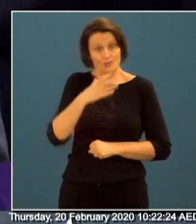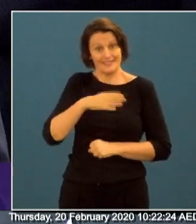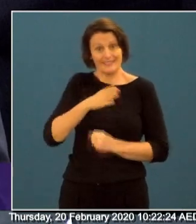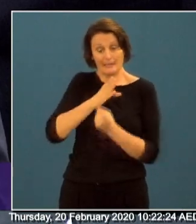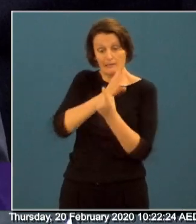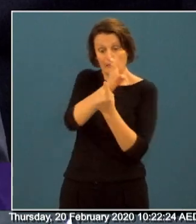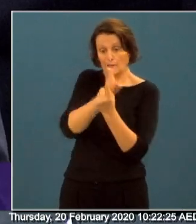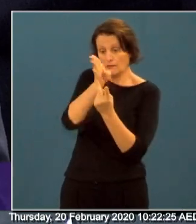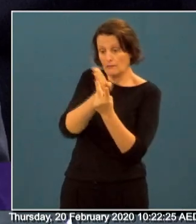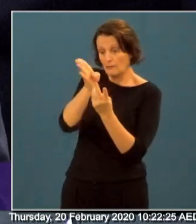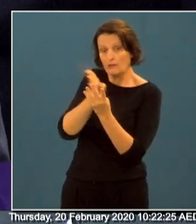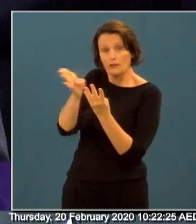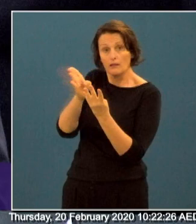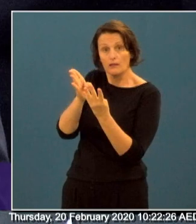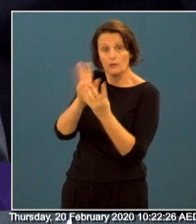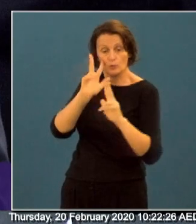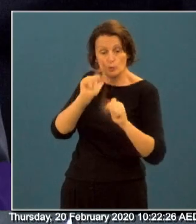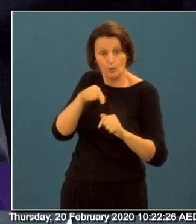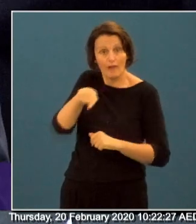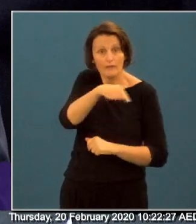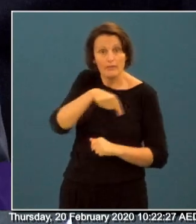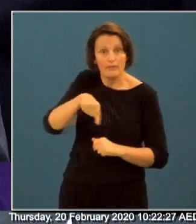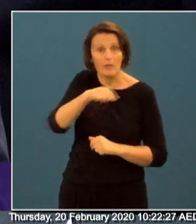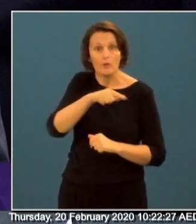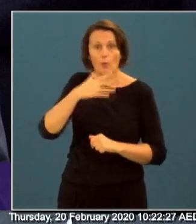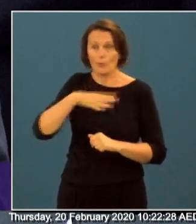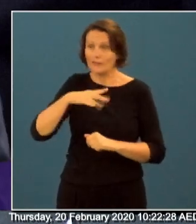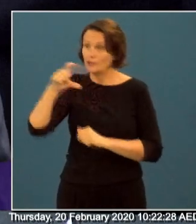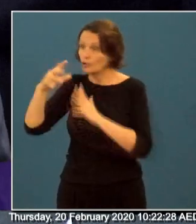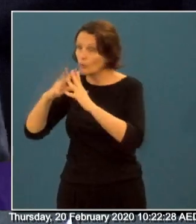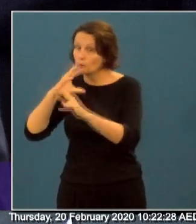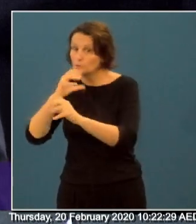and the state and the Commonwealth to come together around the care of the individual.